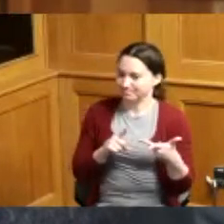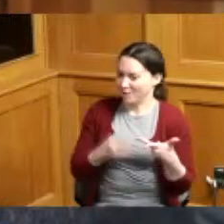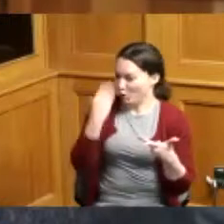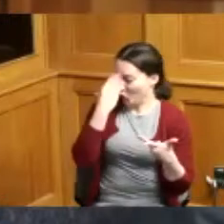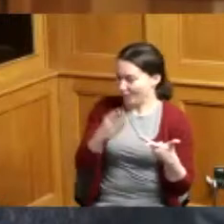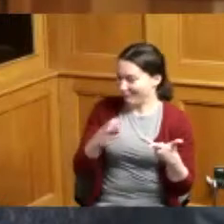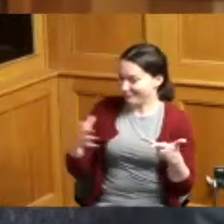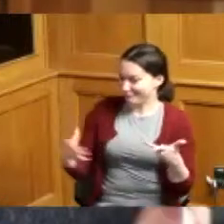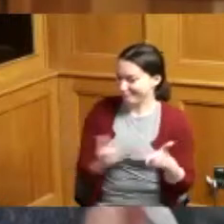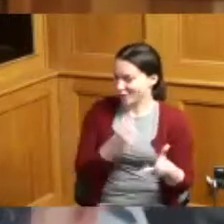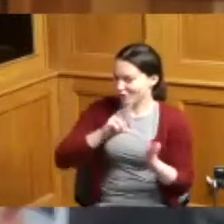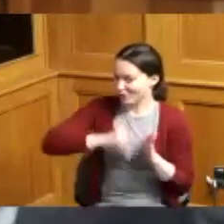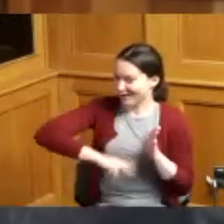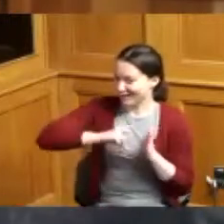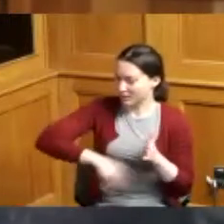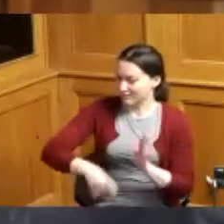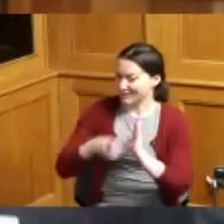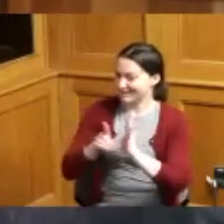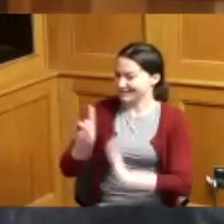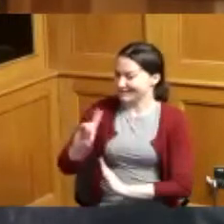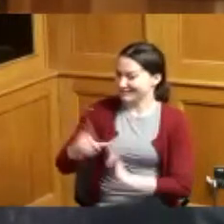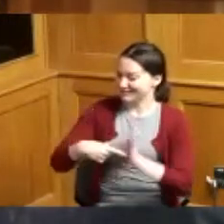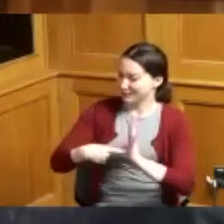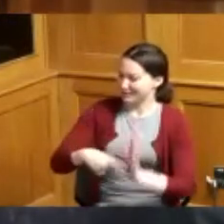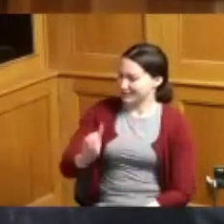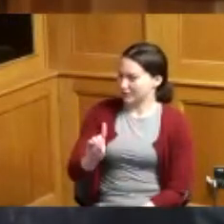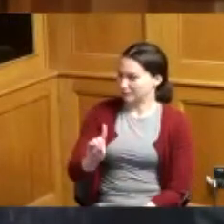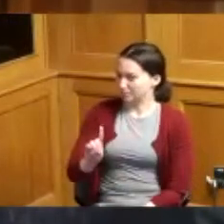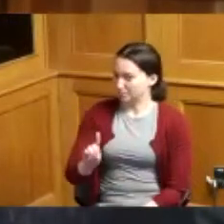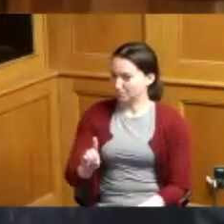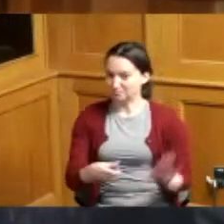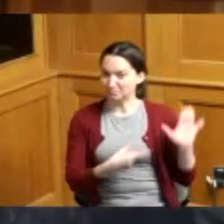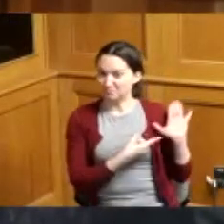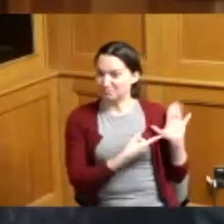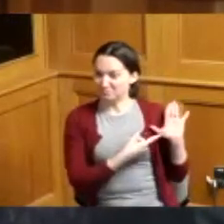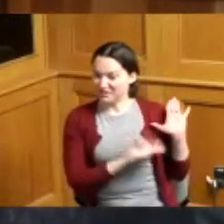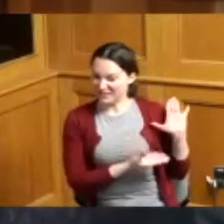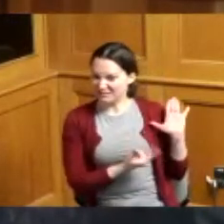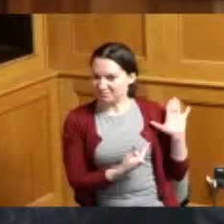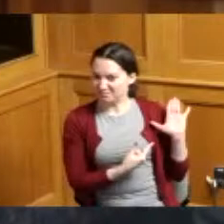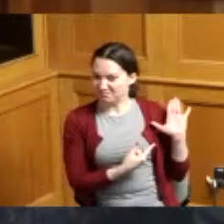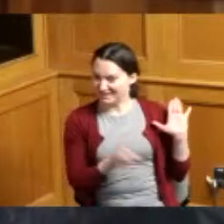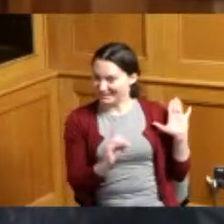a chance to read through exhibit d but here's exhibit d and this is what is being asked for